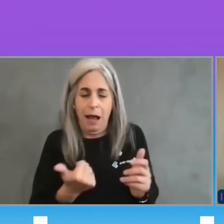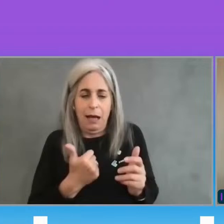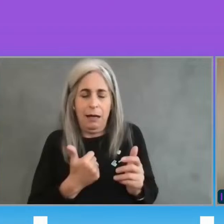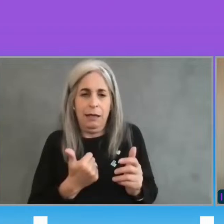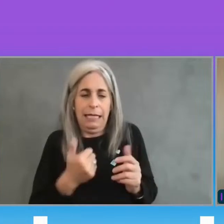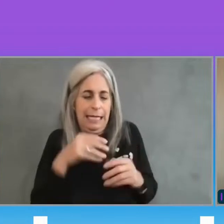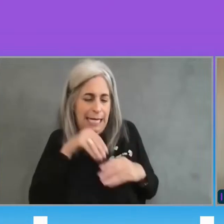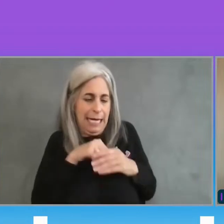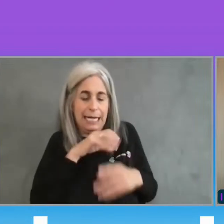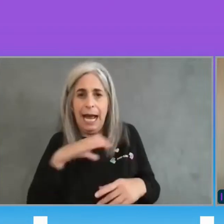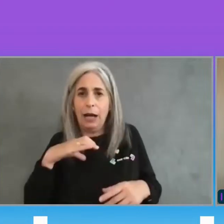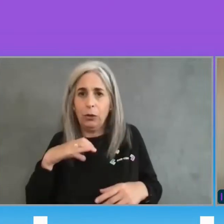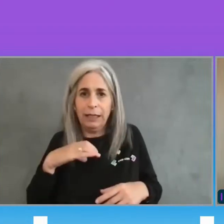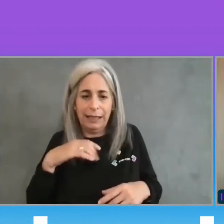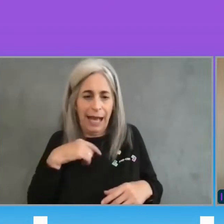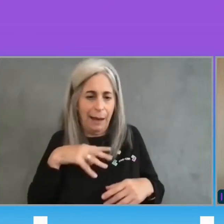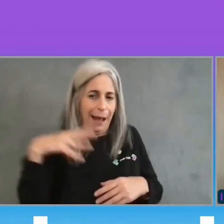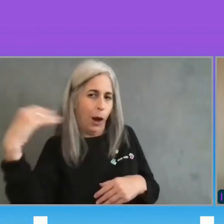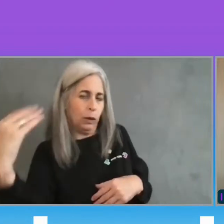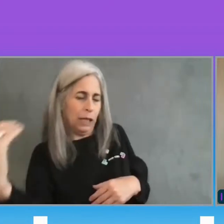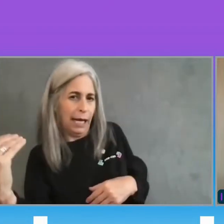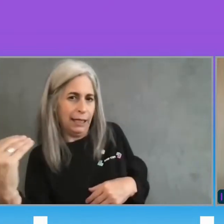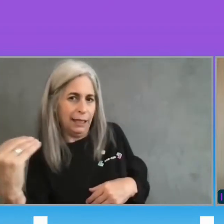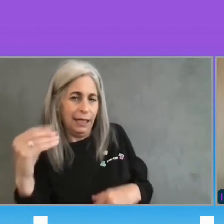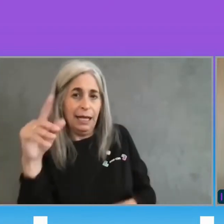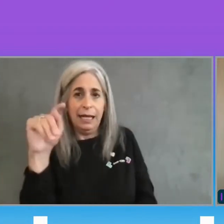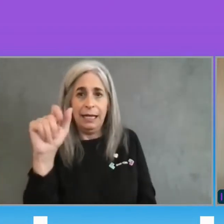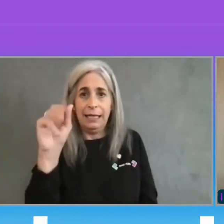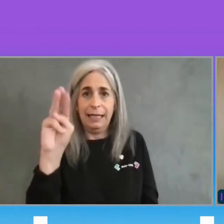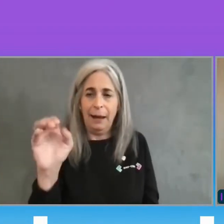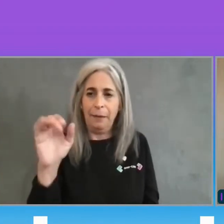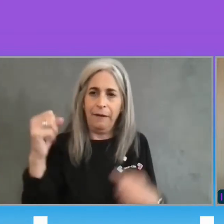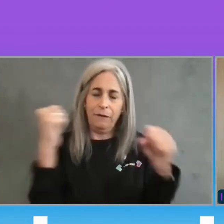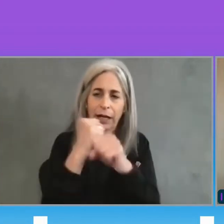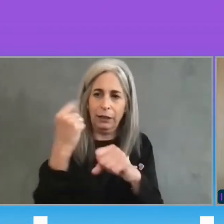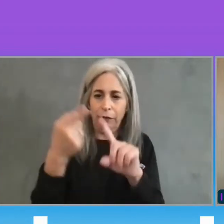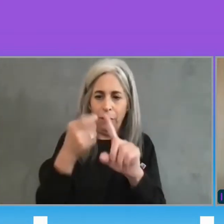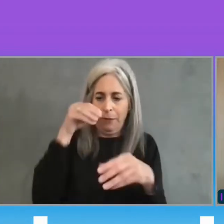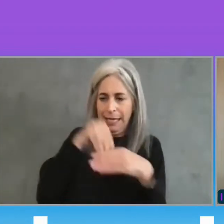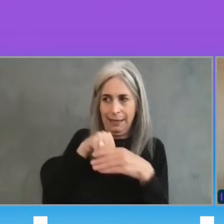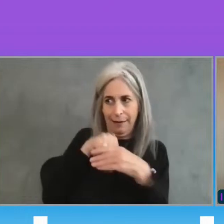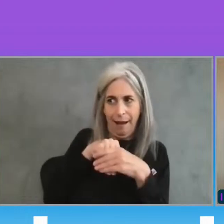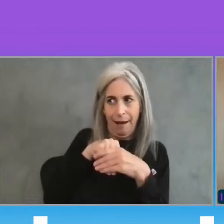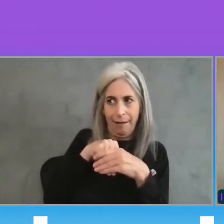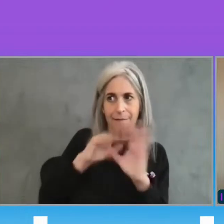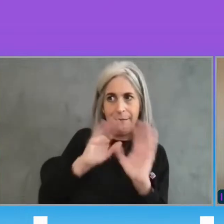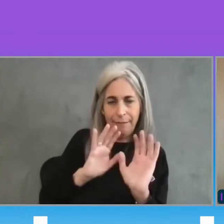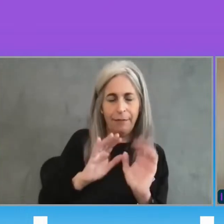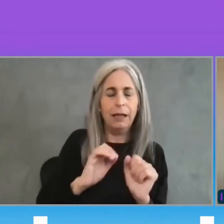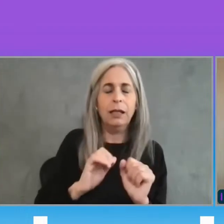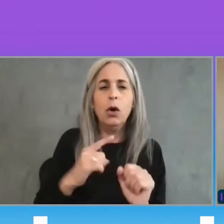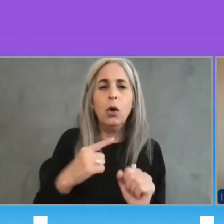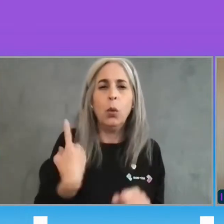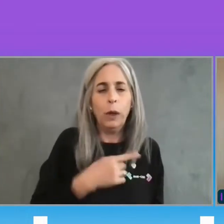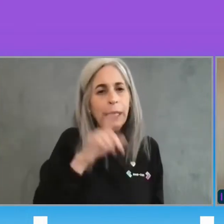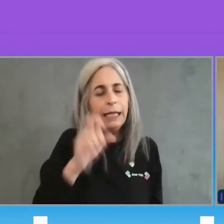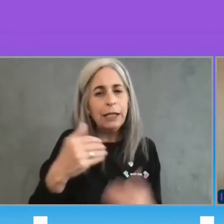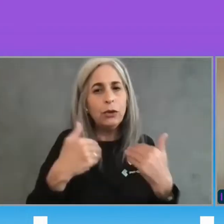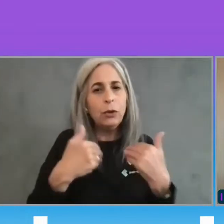Congress. I fight from the outside. Tammy's in the Senate and she really fights from the